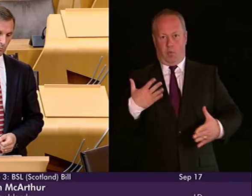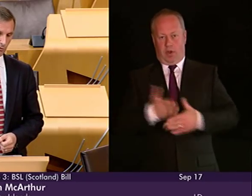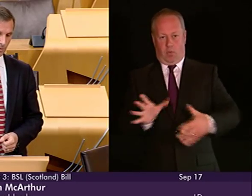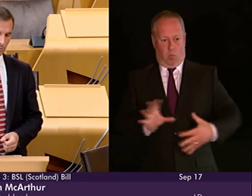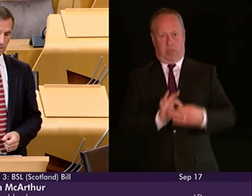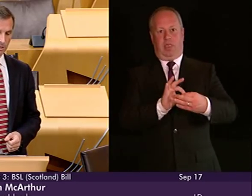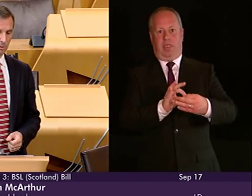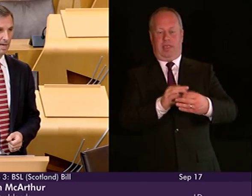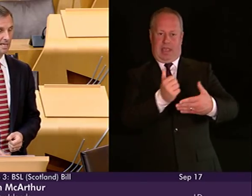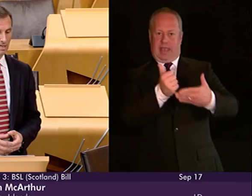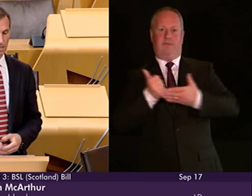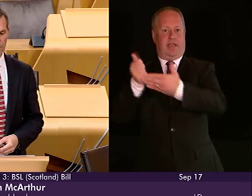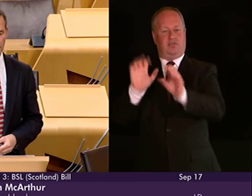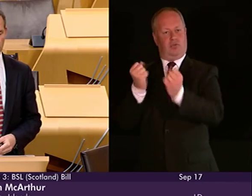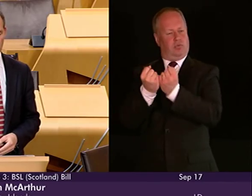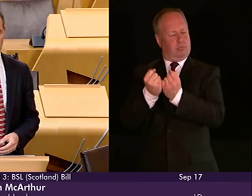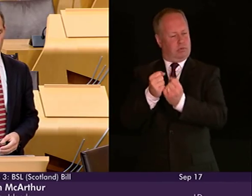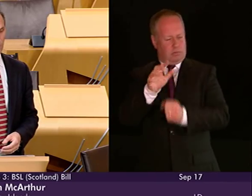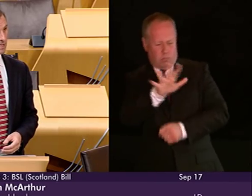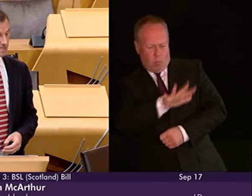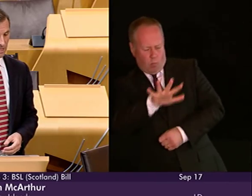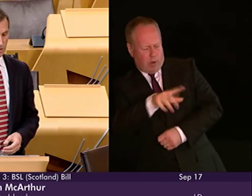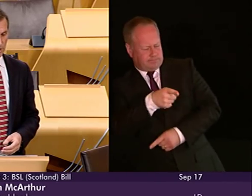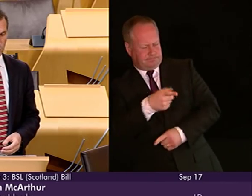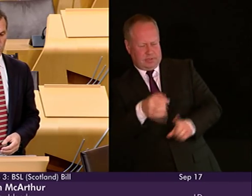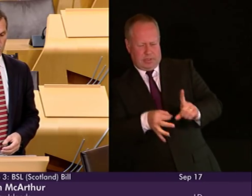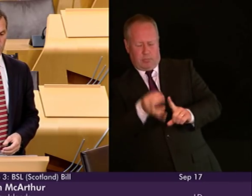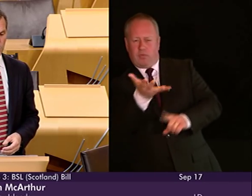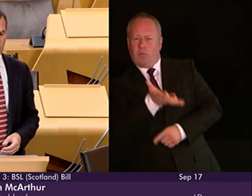and improvements might need to be made. As I said at stage 1, the advisory group should be